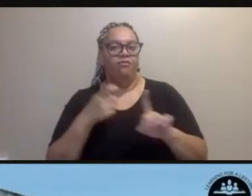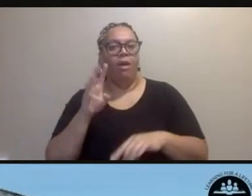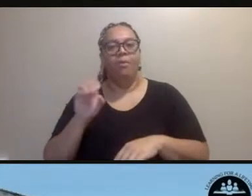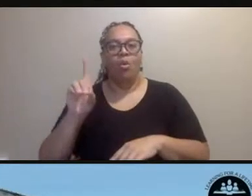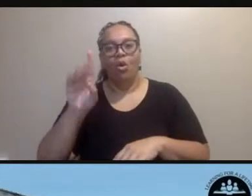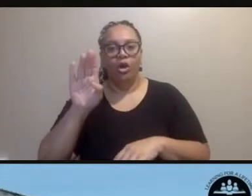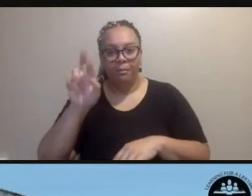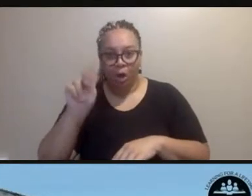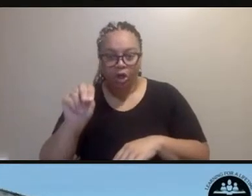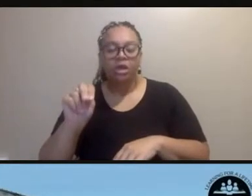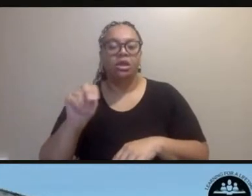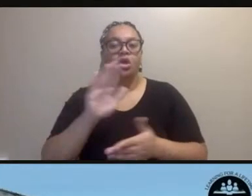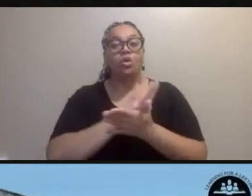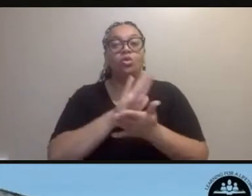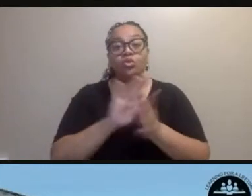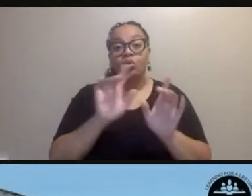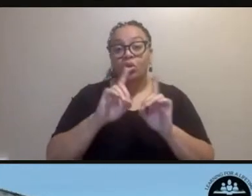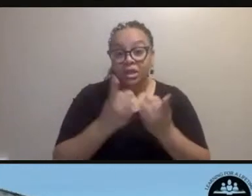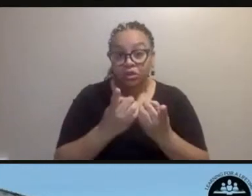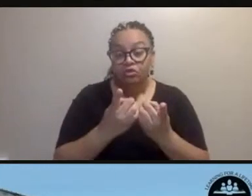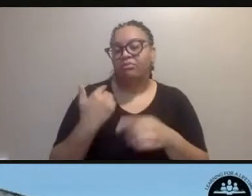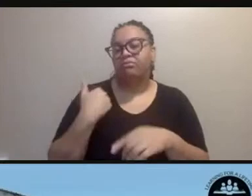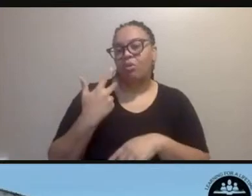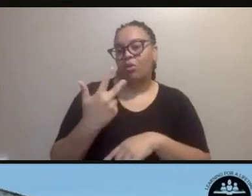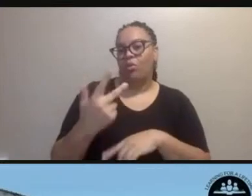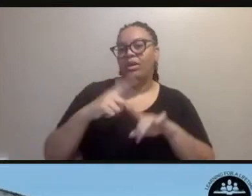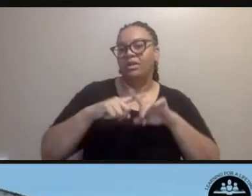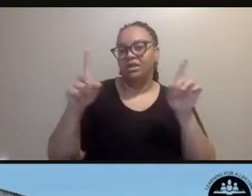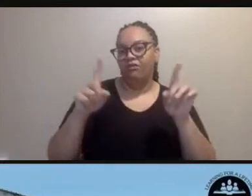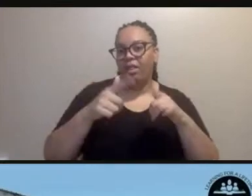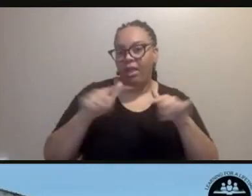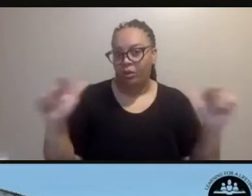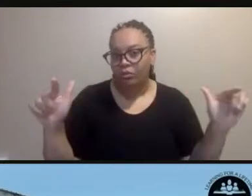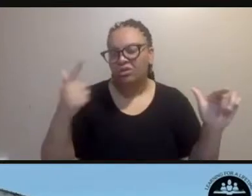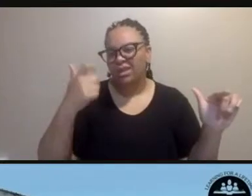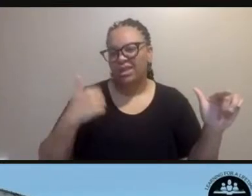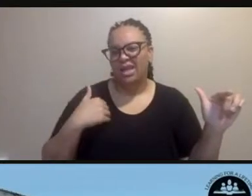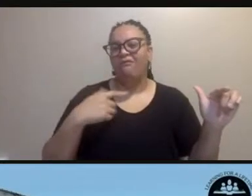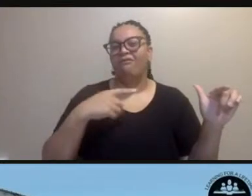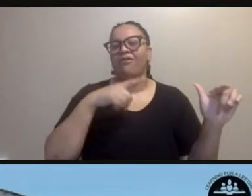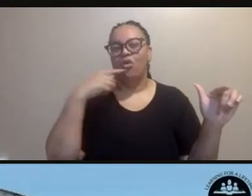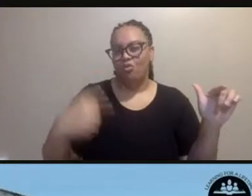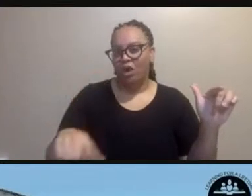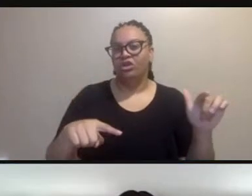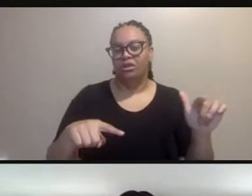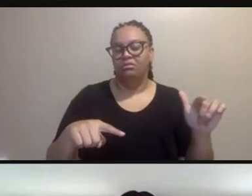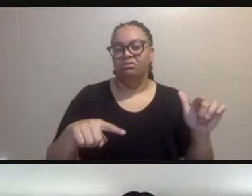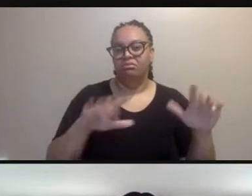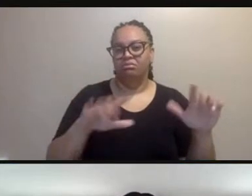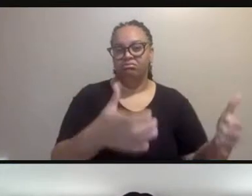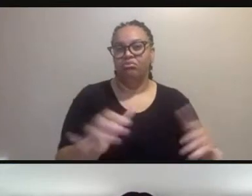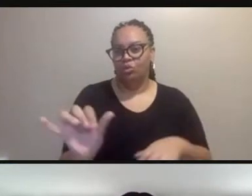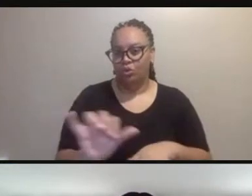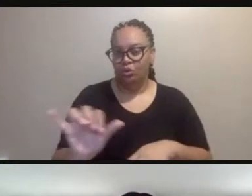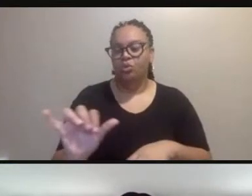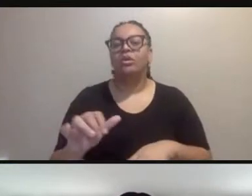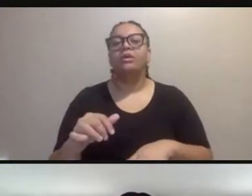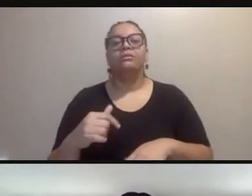I KNOW THAT THE ONE OF THE THINGS WHEN I CAME FROM WOODMAN I CAME FROM A SCHOOL